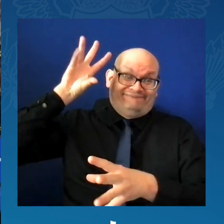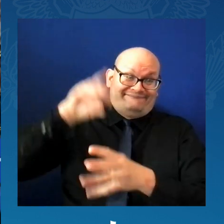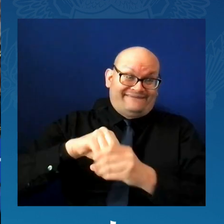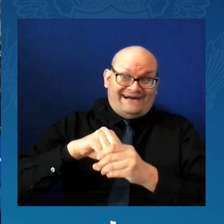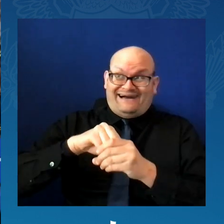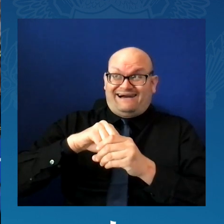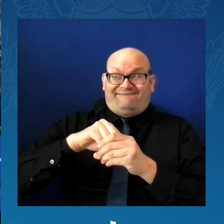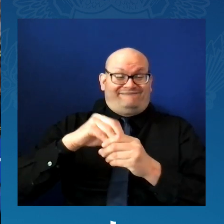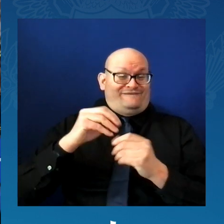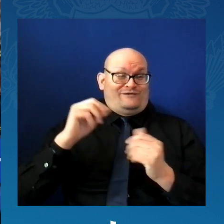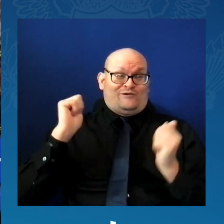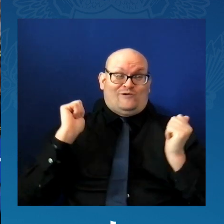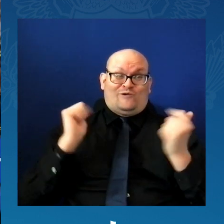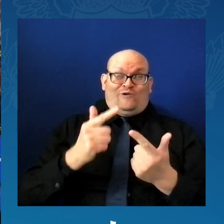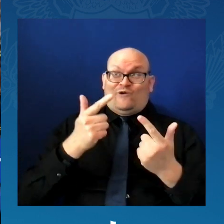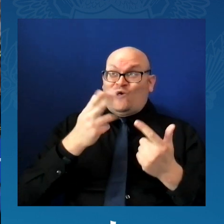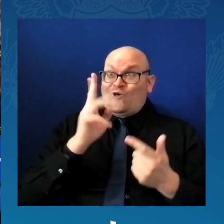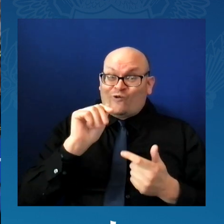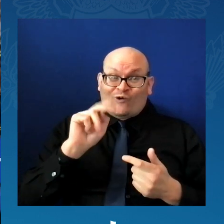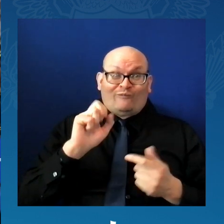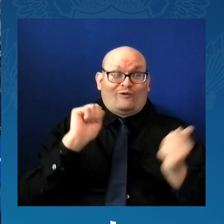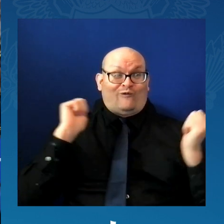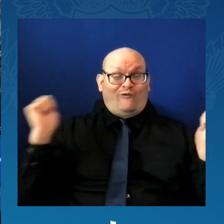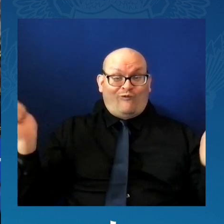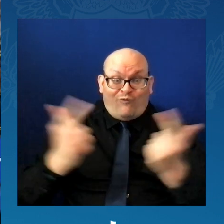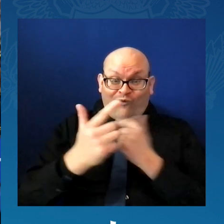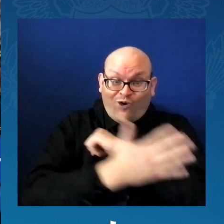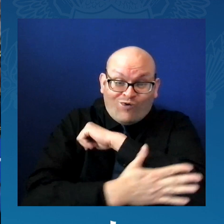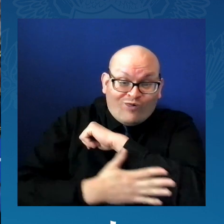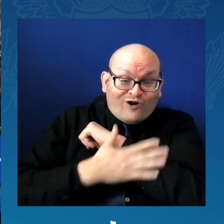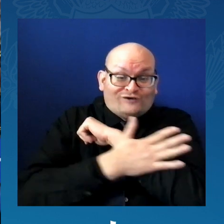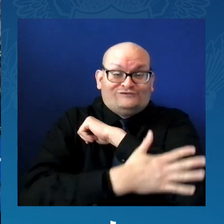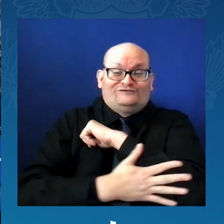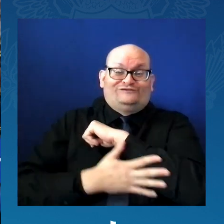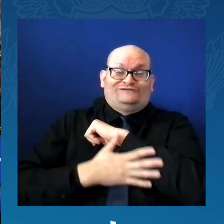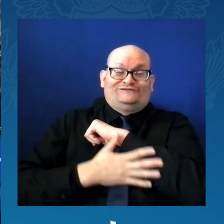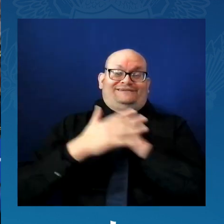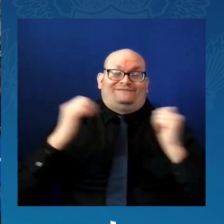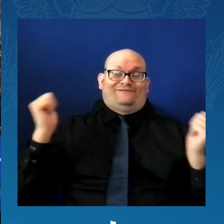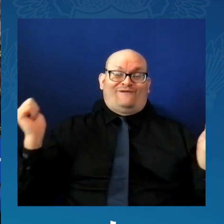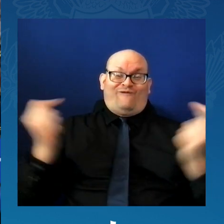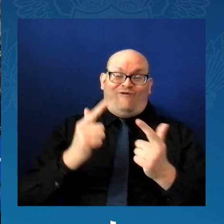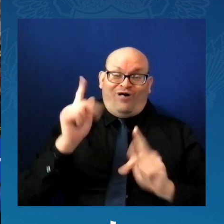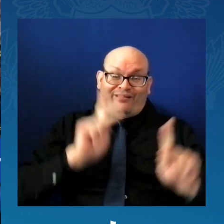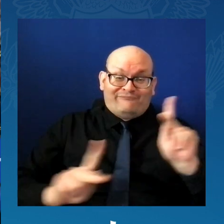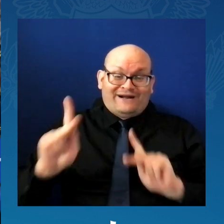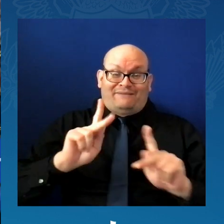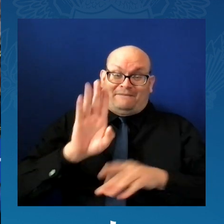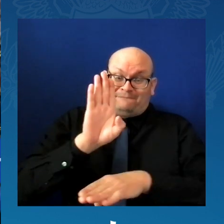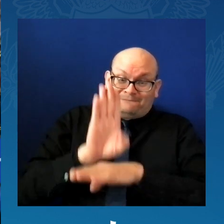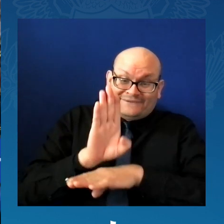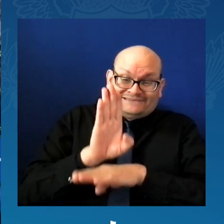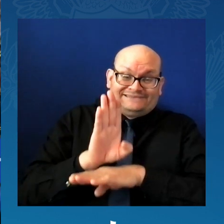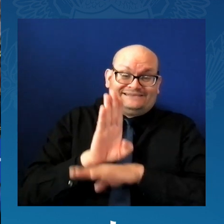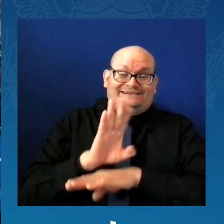and private actors alike stand to benefit from it. Thank you. The Vice President: Thank you. Thank you. Thank you.